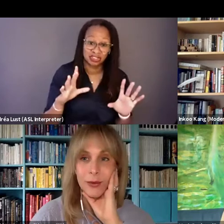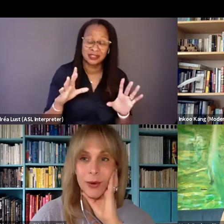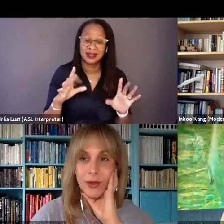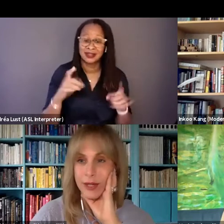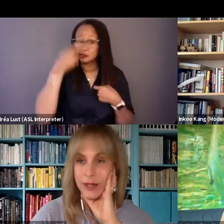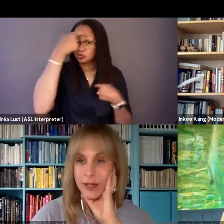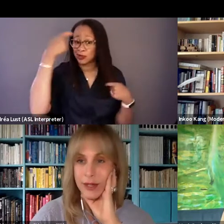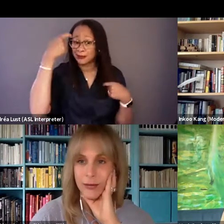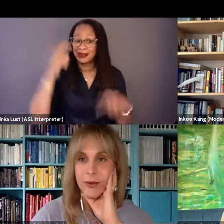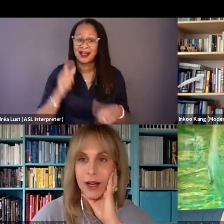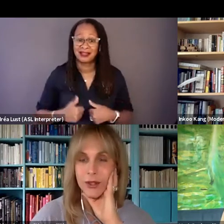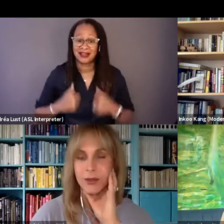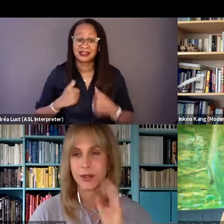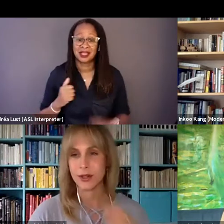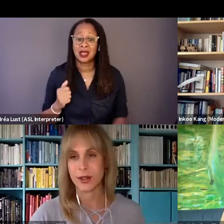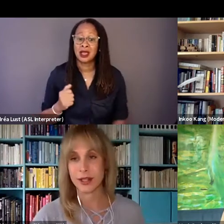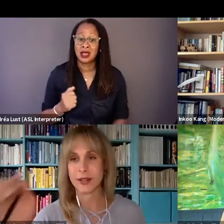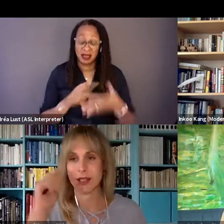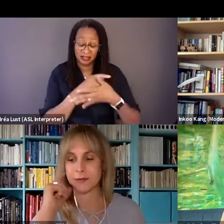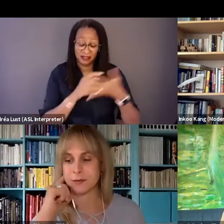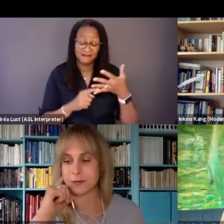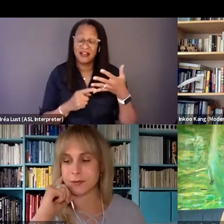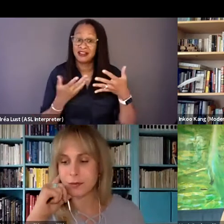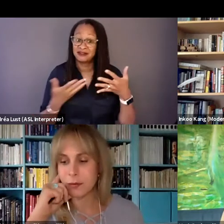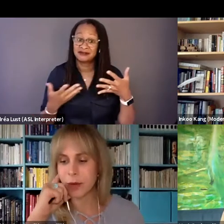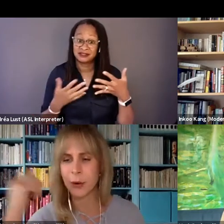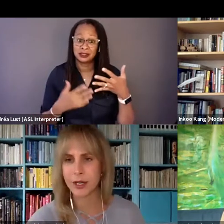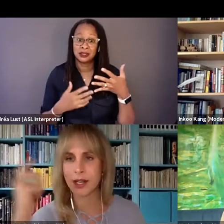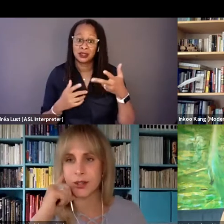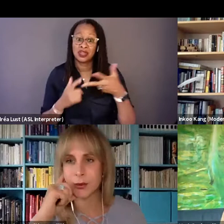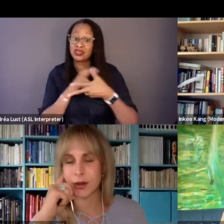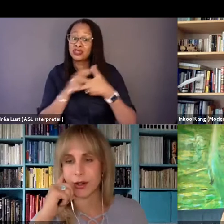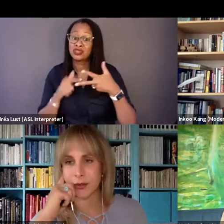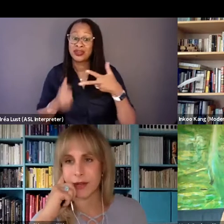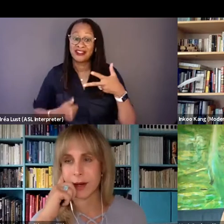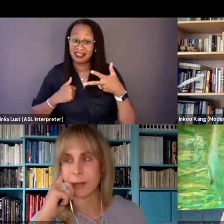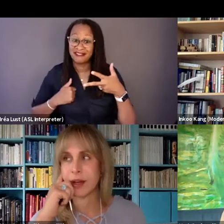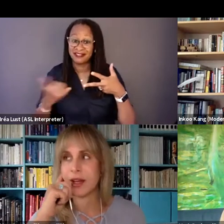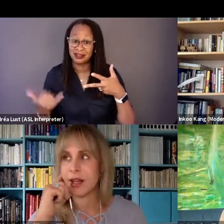Only three of those five children are living and we were in touch with all three of them,